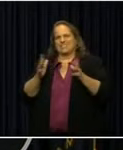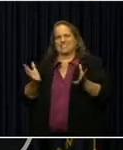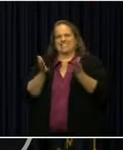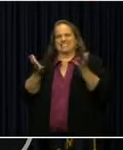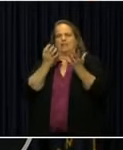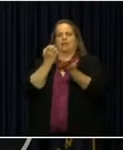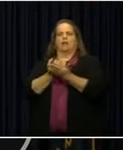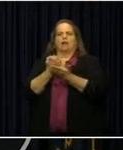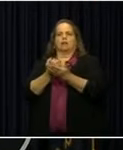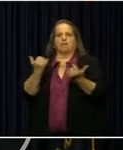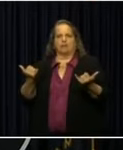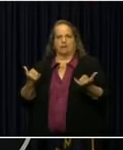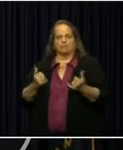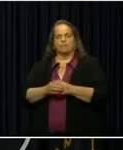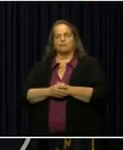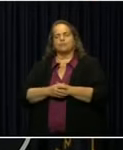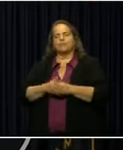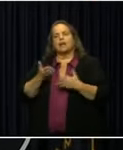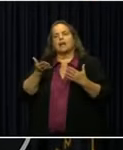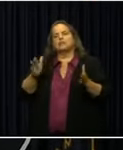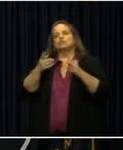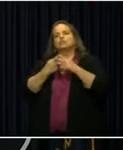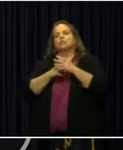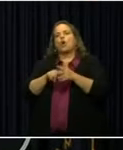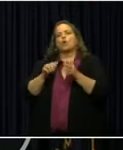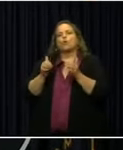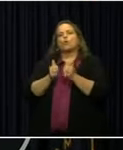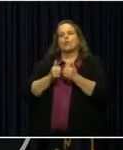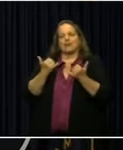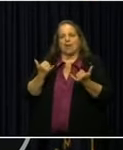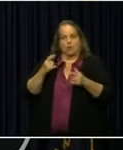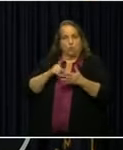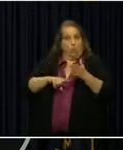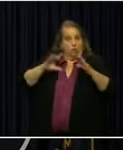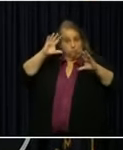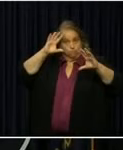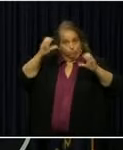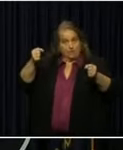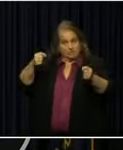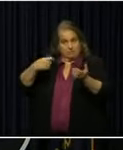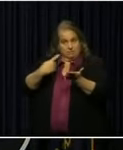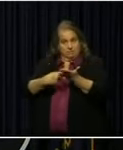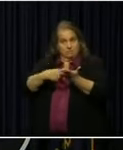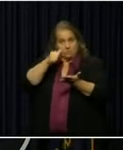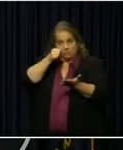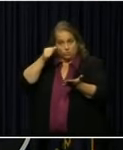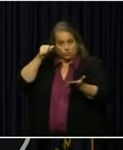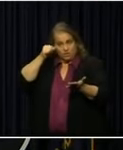AND SO IT IS LOOKING LIKE WE WERE TALKING ABOUT SLOWLY DOING